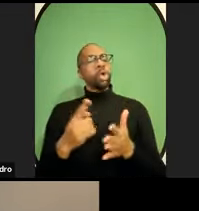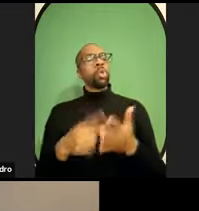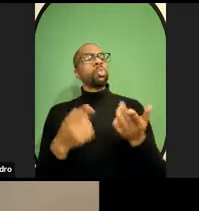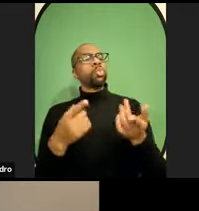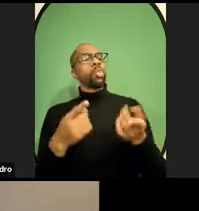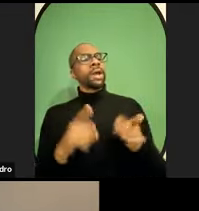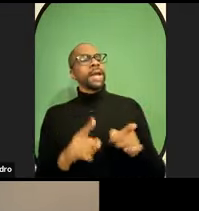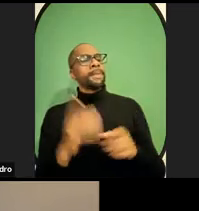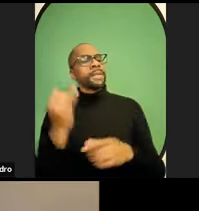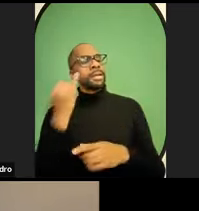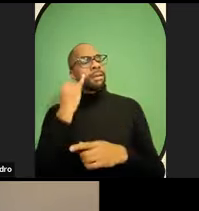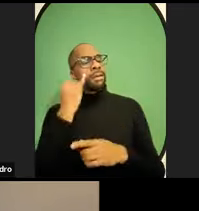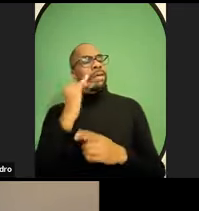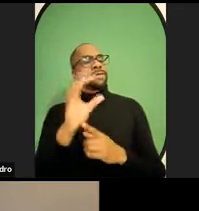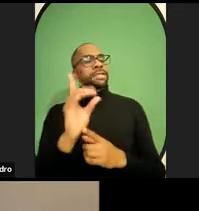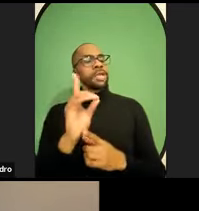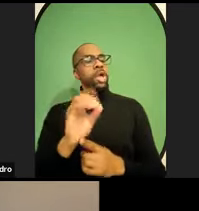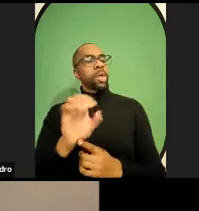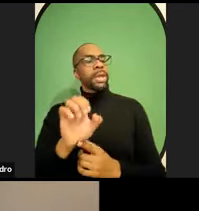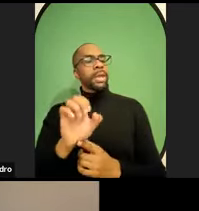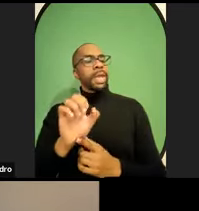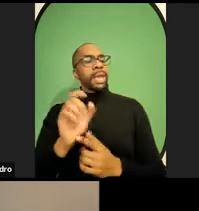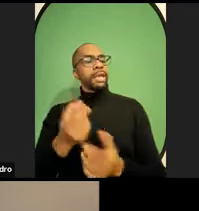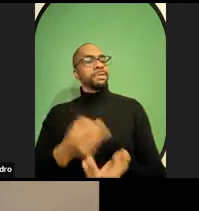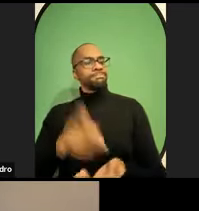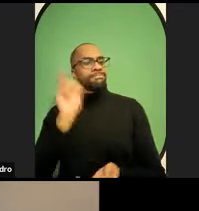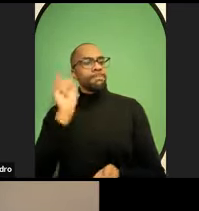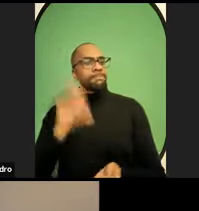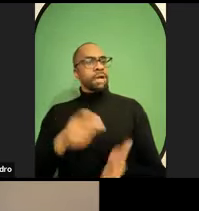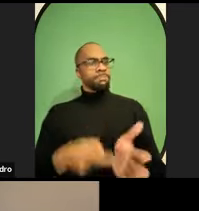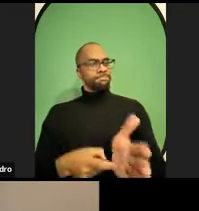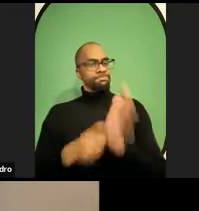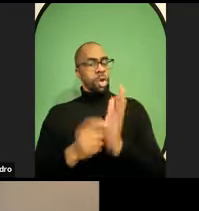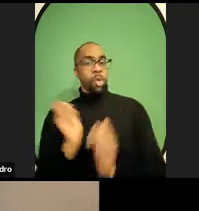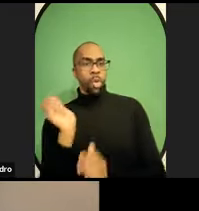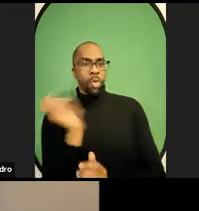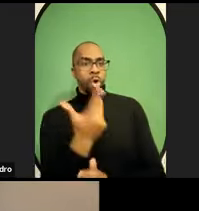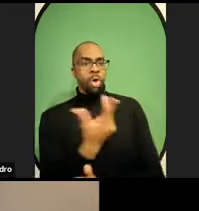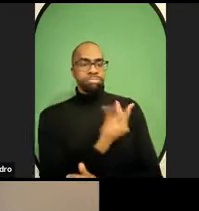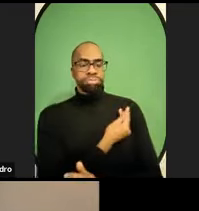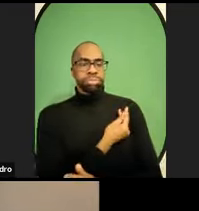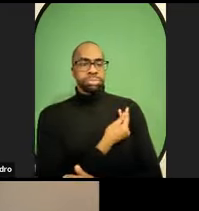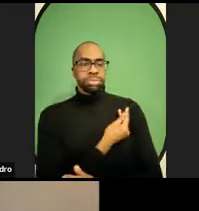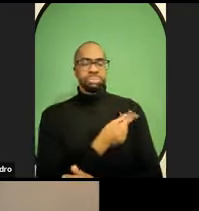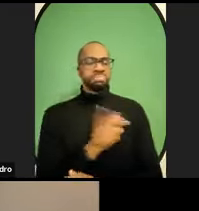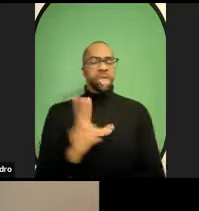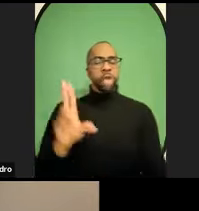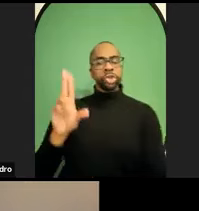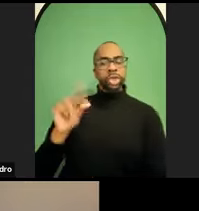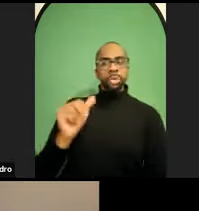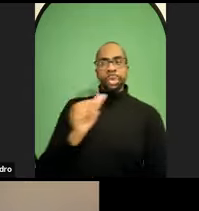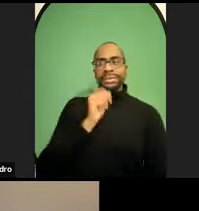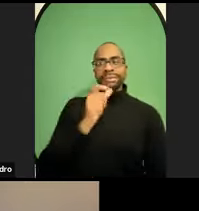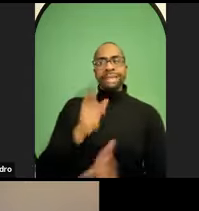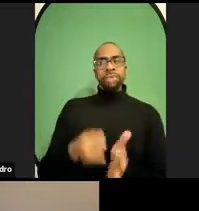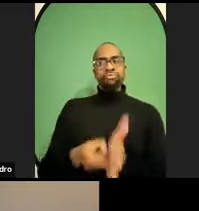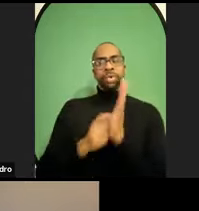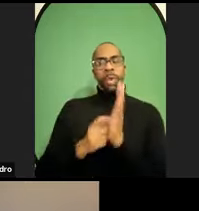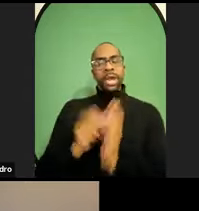so I believe you already answered this but what happens if the do is mandate . So yes so I believe you already answered this but what happens if the do is mandating that all children be vaccinated.